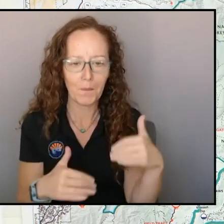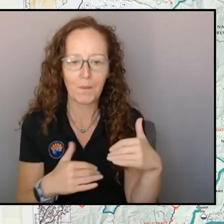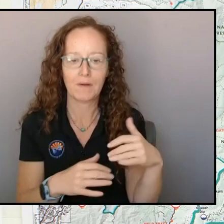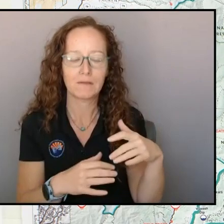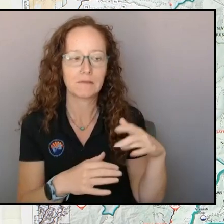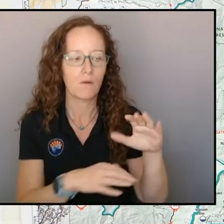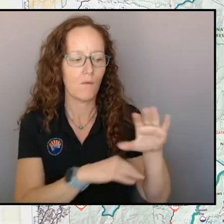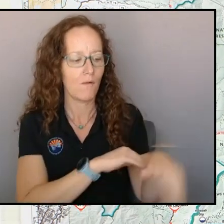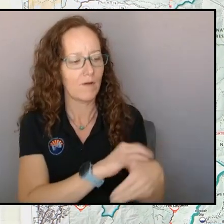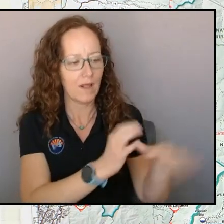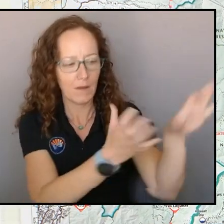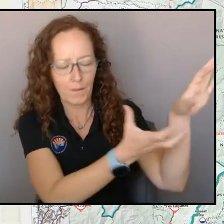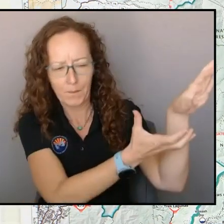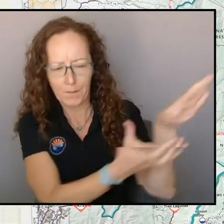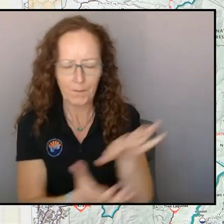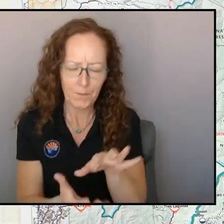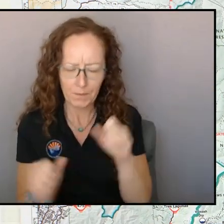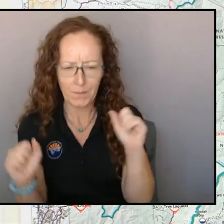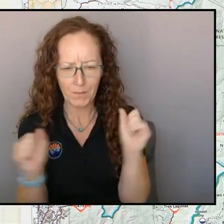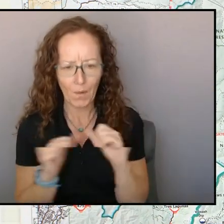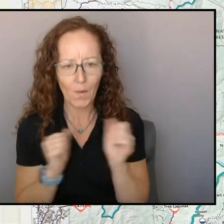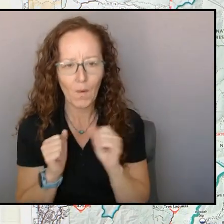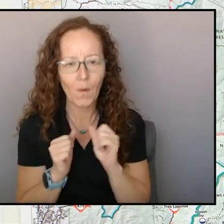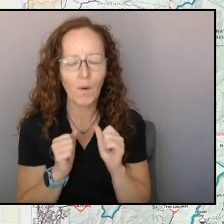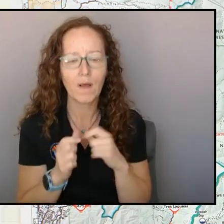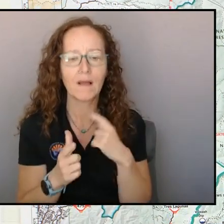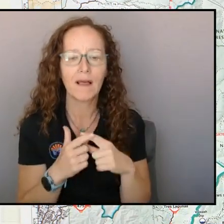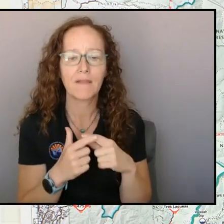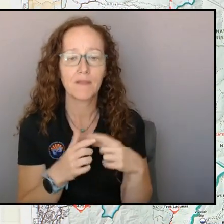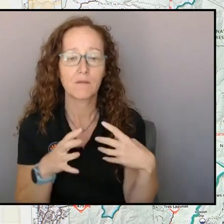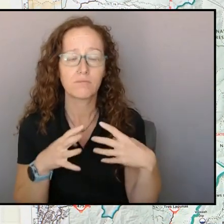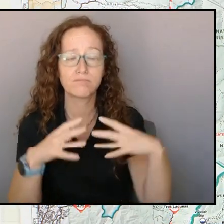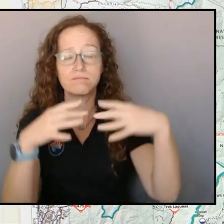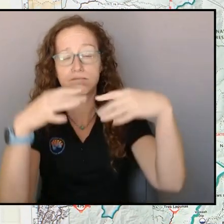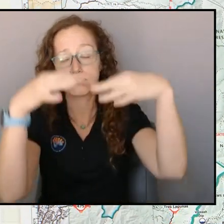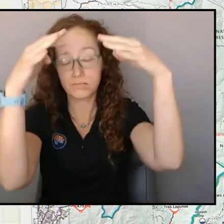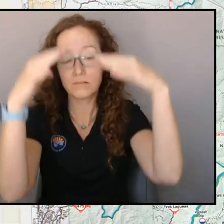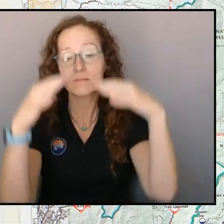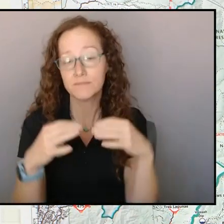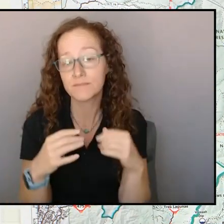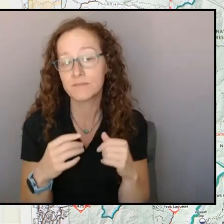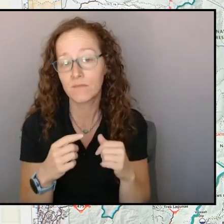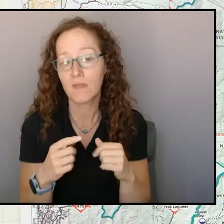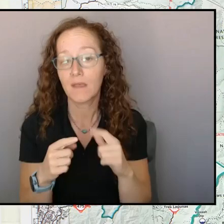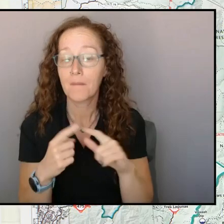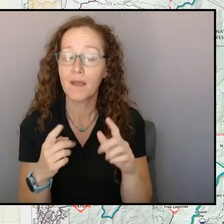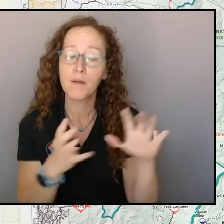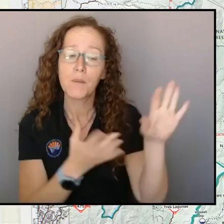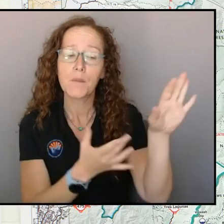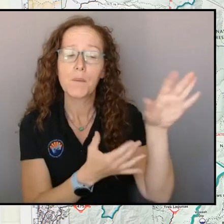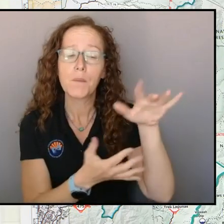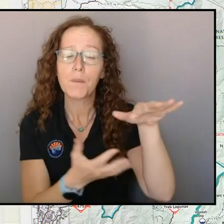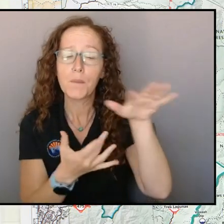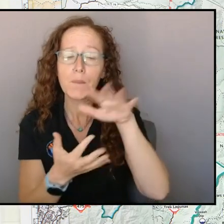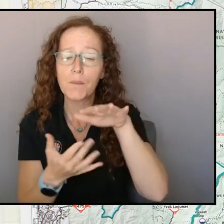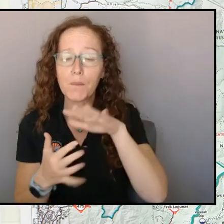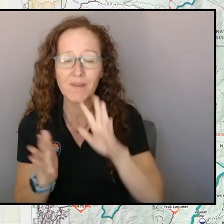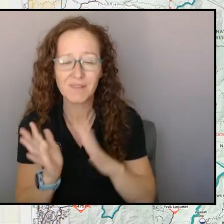to the north up in here but because it was so weak, we actually didn't see a lot of impacts across the fire